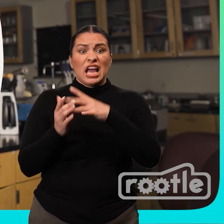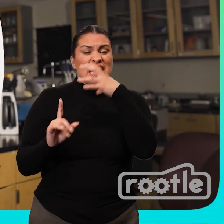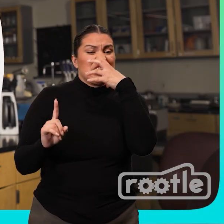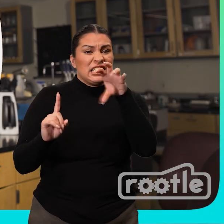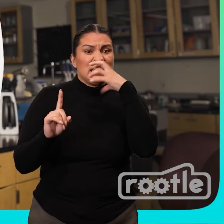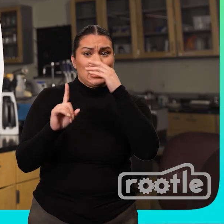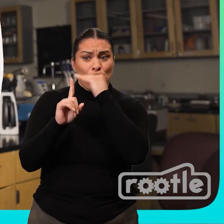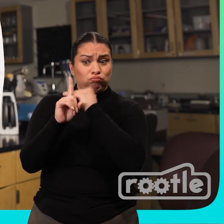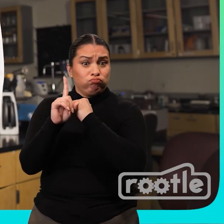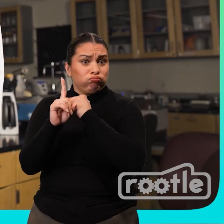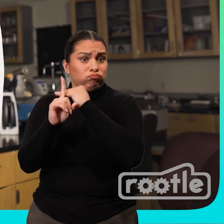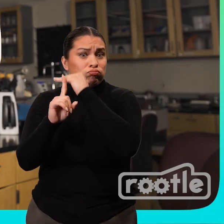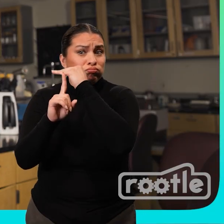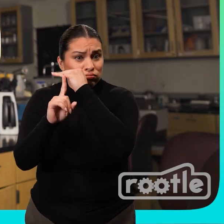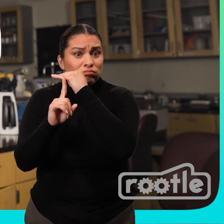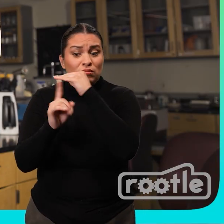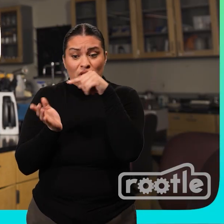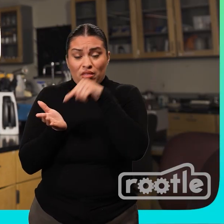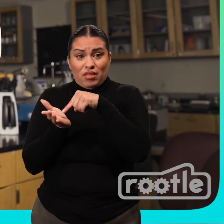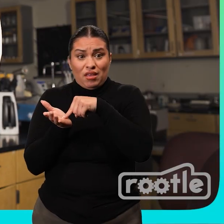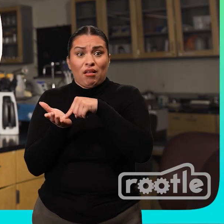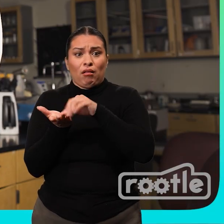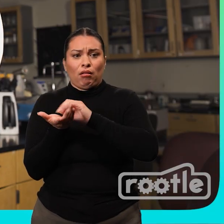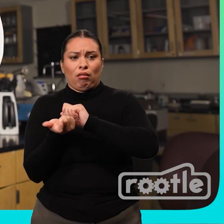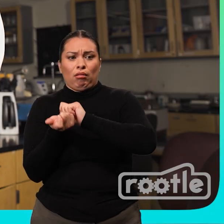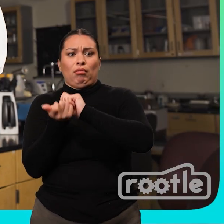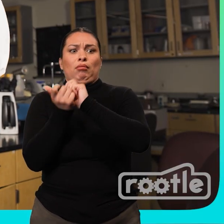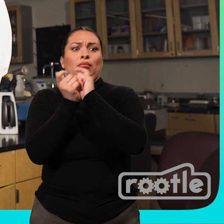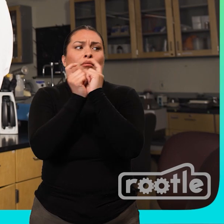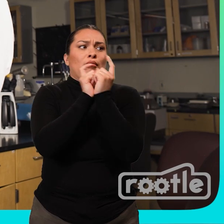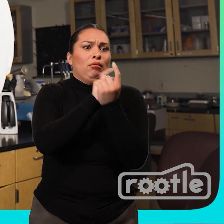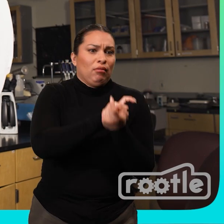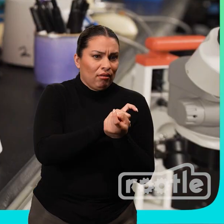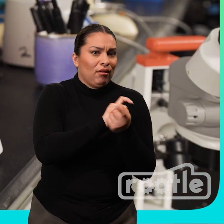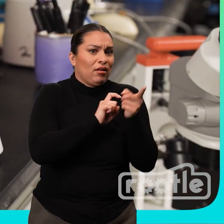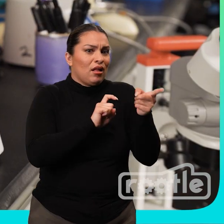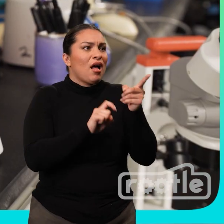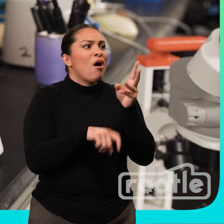But if I raise the temperature on it, this polymer becomes this polymer